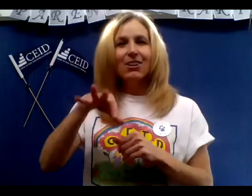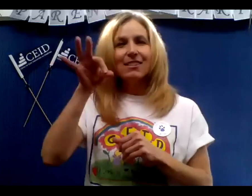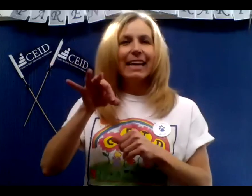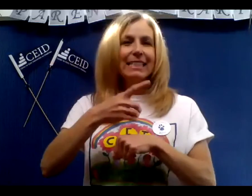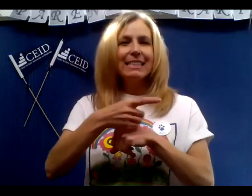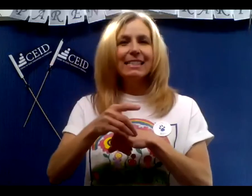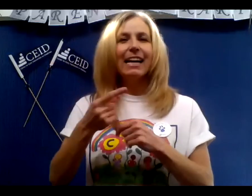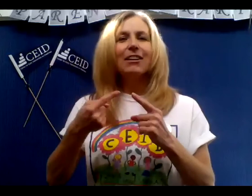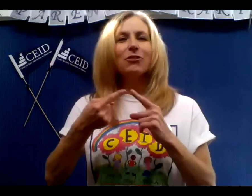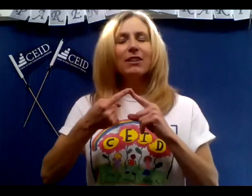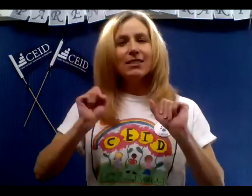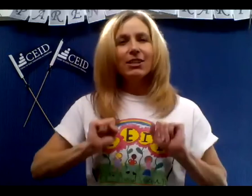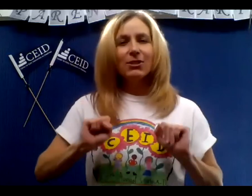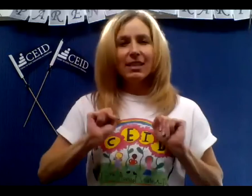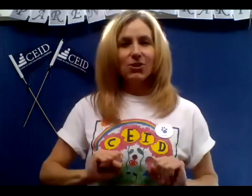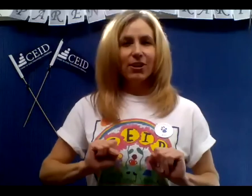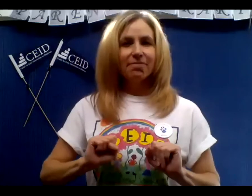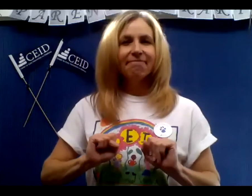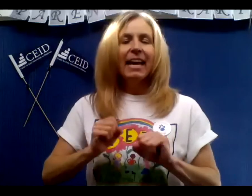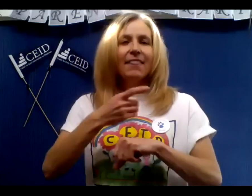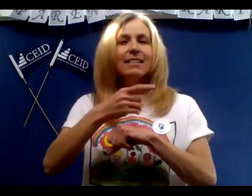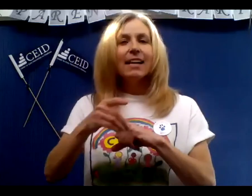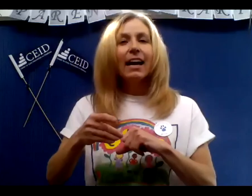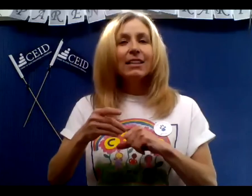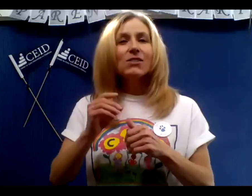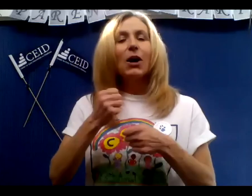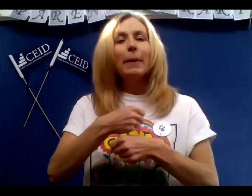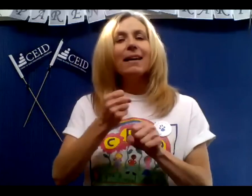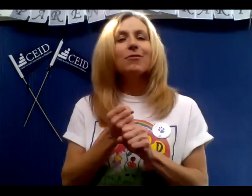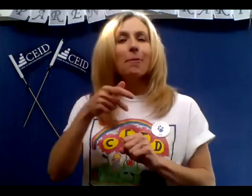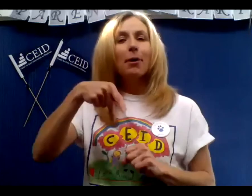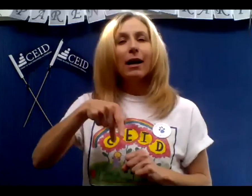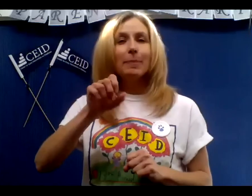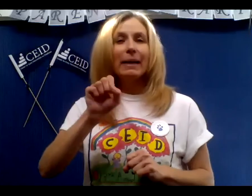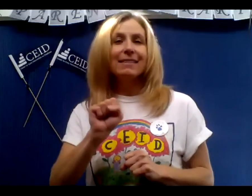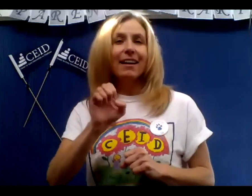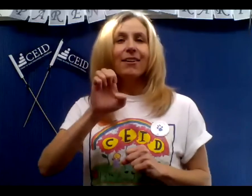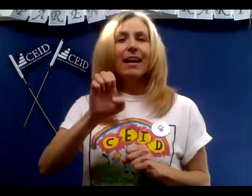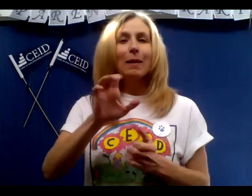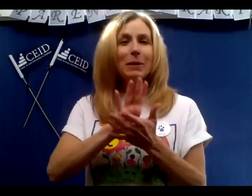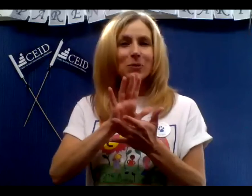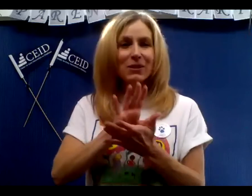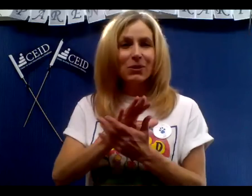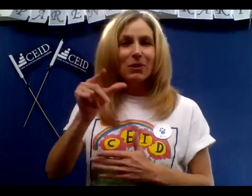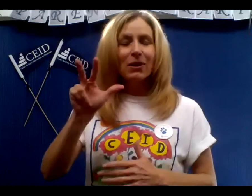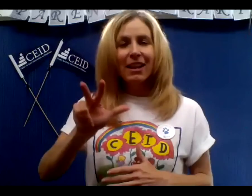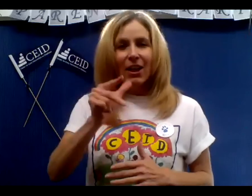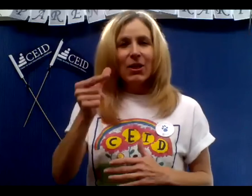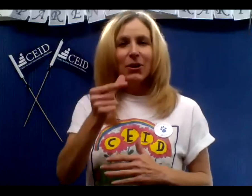our selected design for this year's t-shirt. The designs are made from Prospect Sierra Elementary School